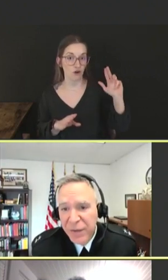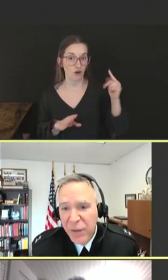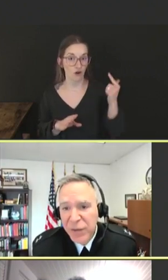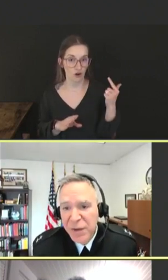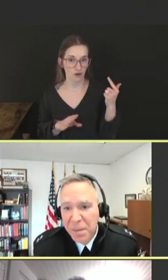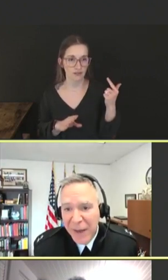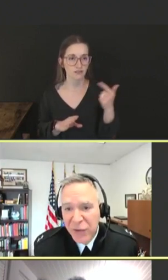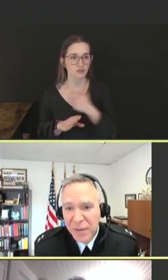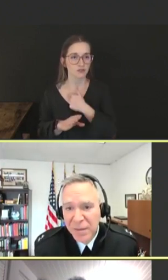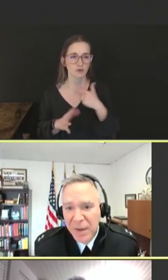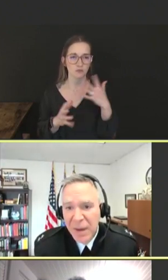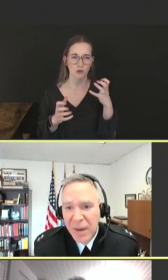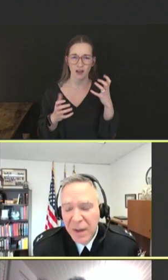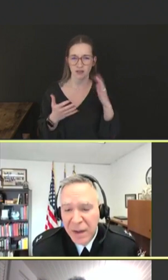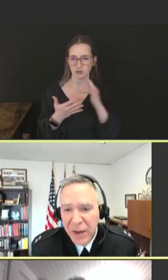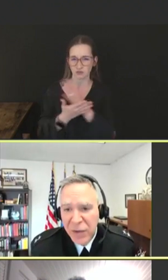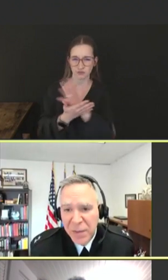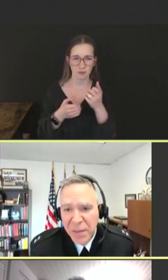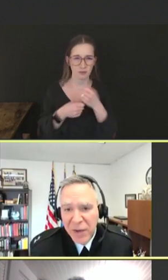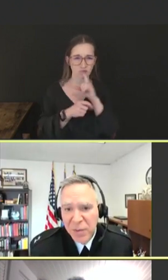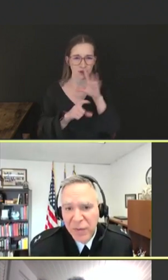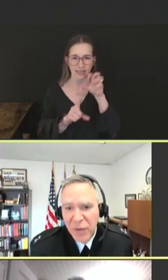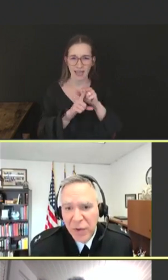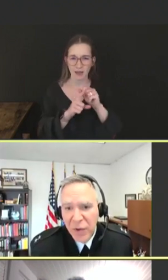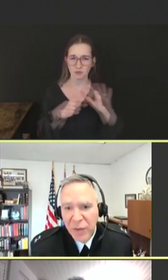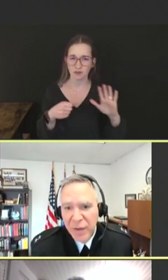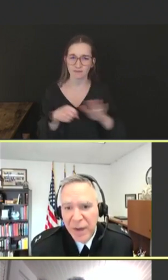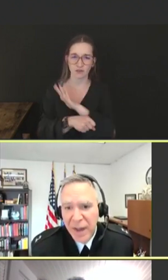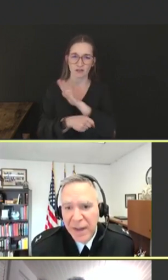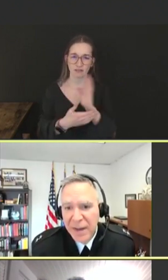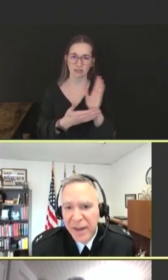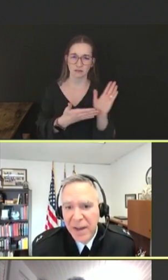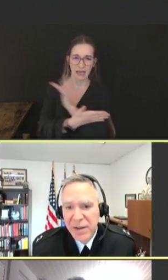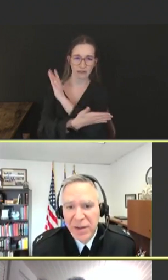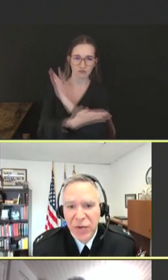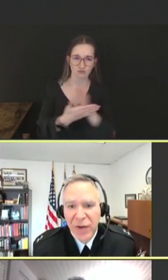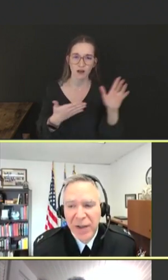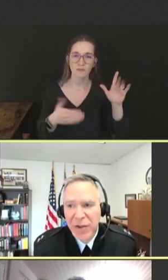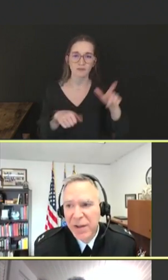the full spectrum, clinical spectrum of long COVID, and diagnostic strategy